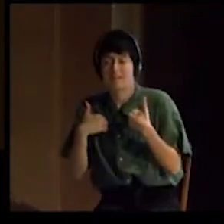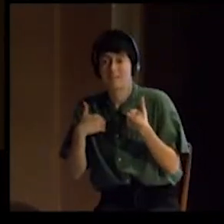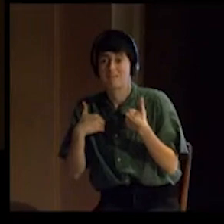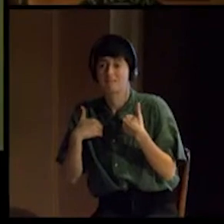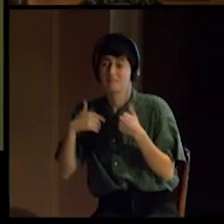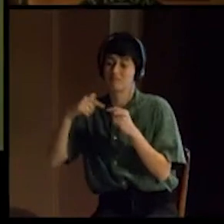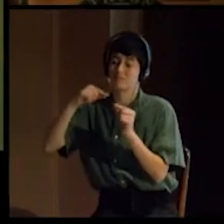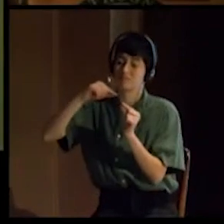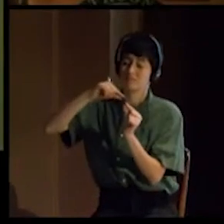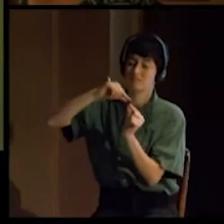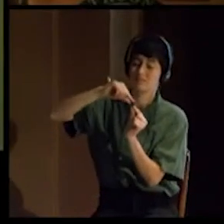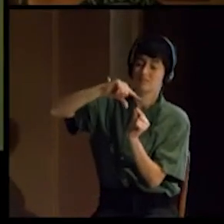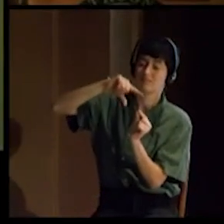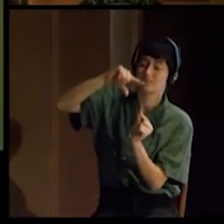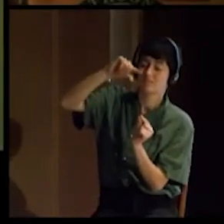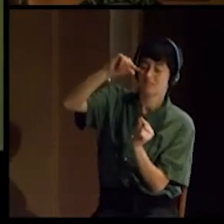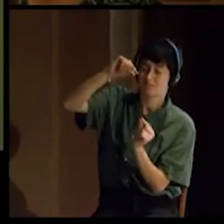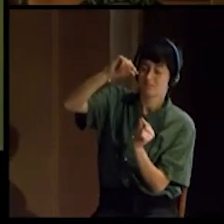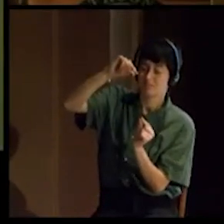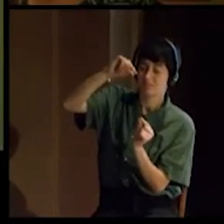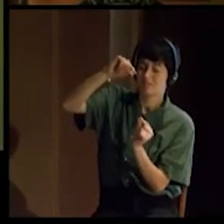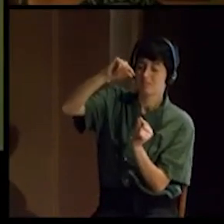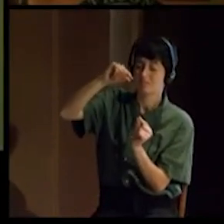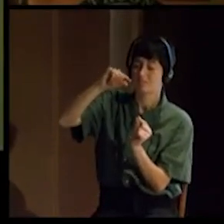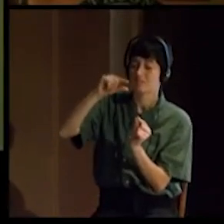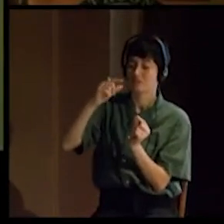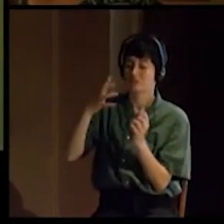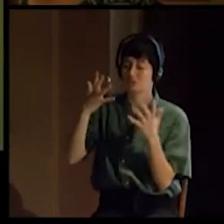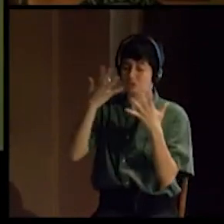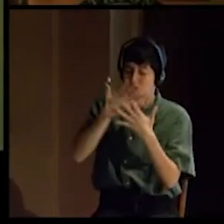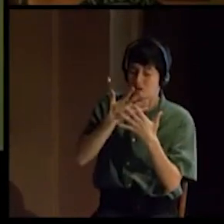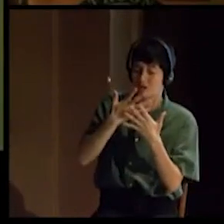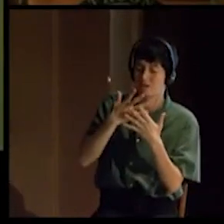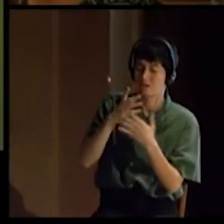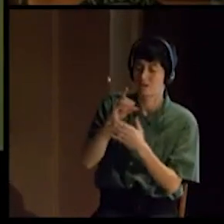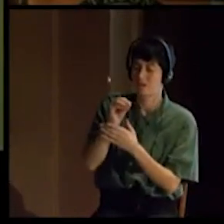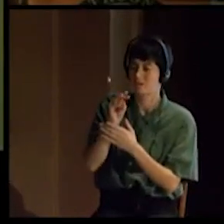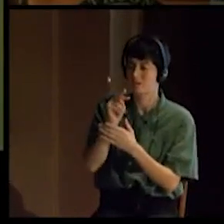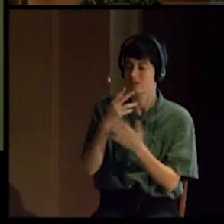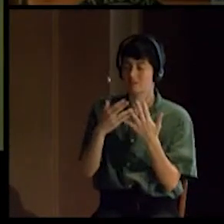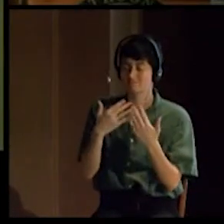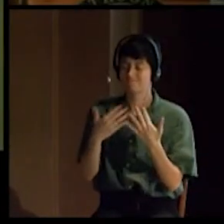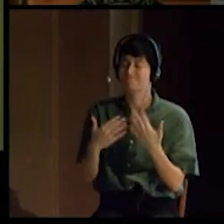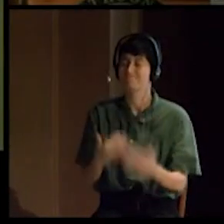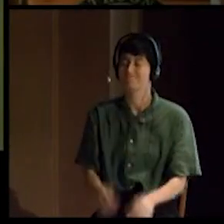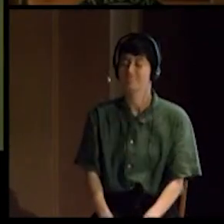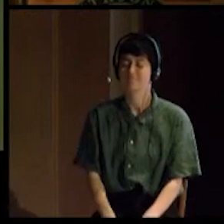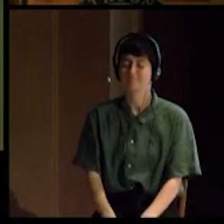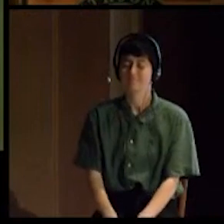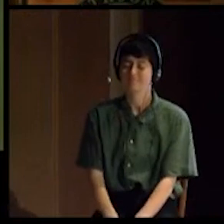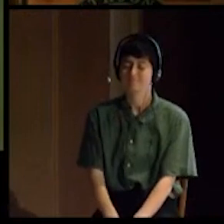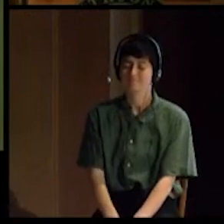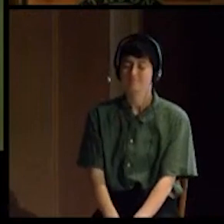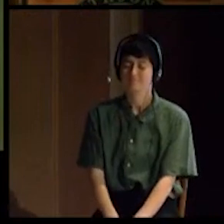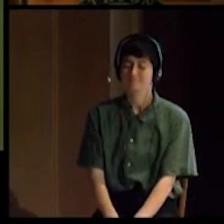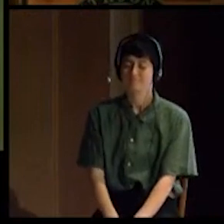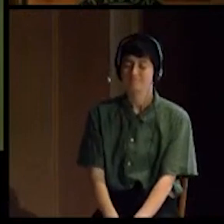And like everyone in DC knows, optics are everything. And so the color of the pennaceous region is independent of how cold it is.